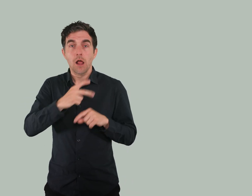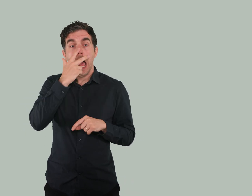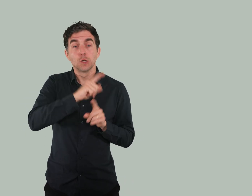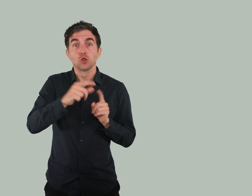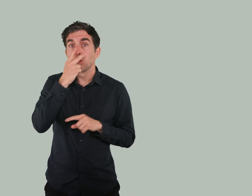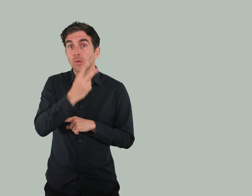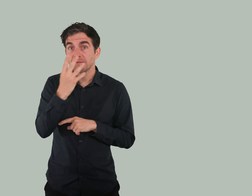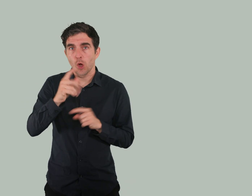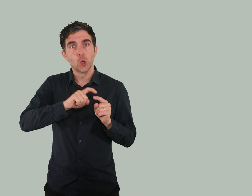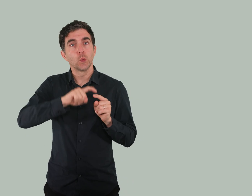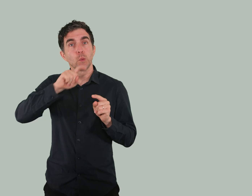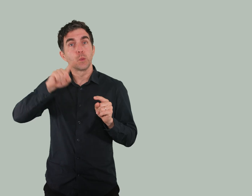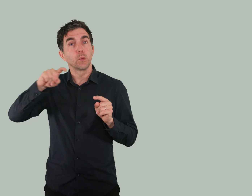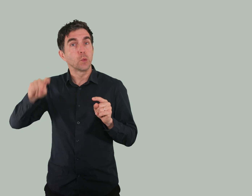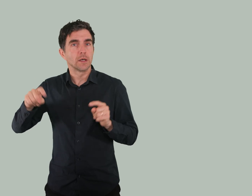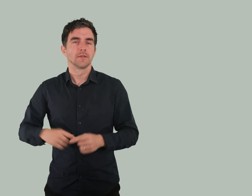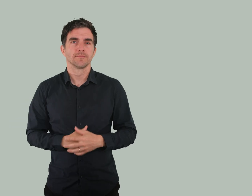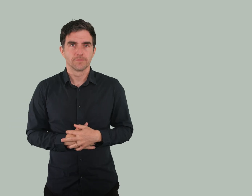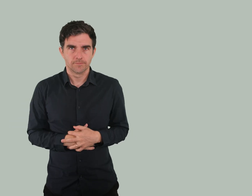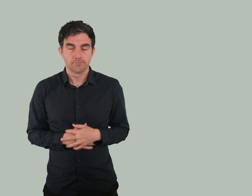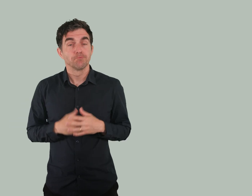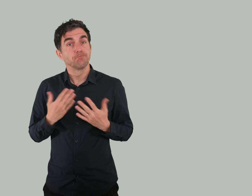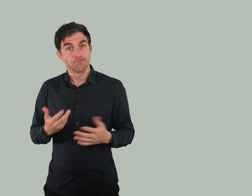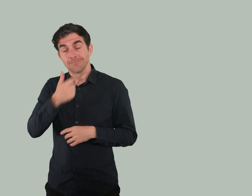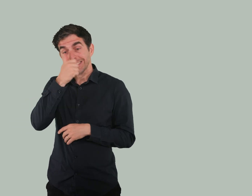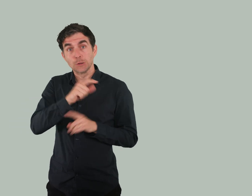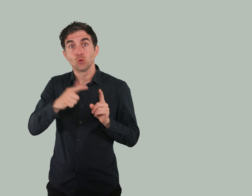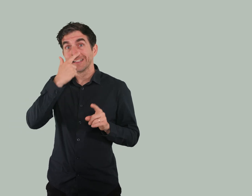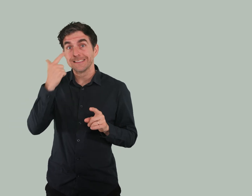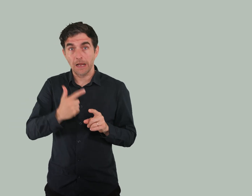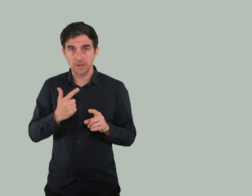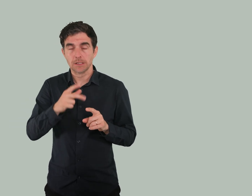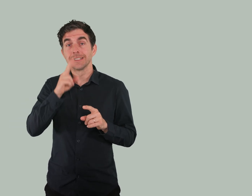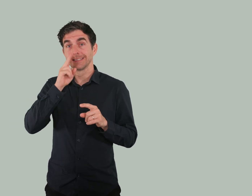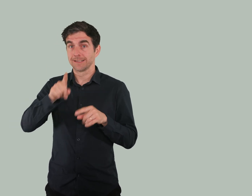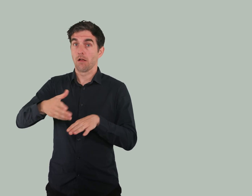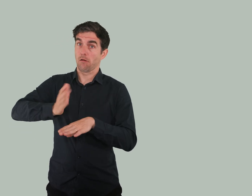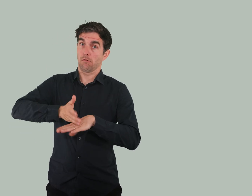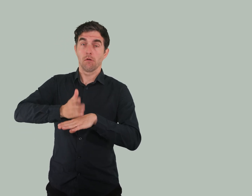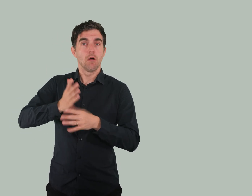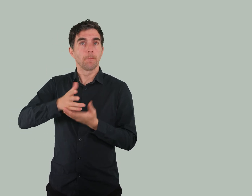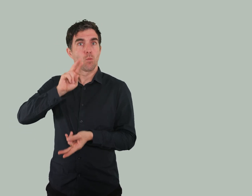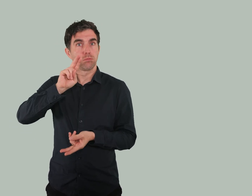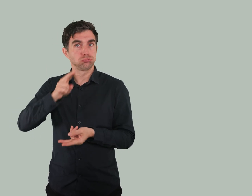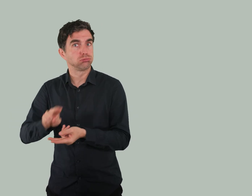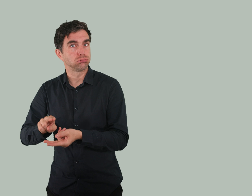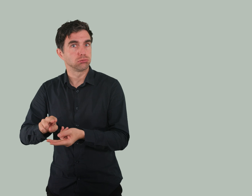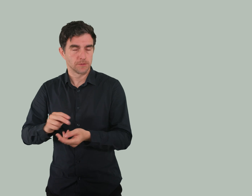and 18- to 24-year-olds by solid lines. 223. For 16- to 17-year-olds, the fall in employment has been dramatic.